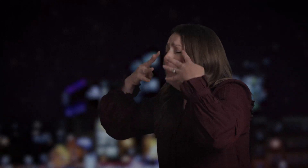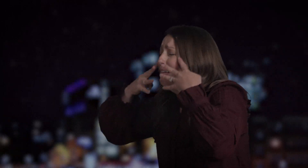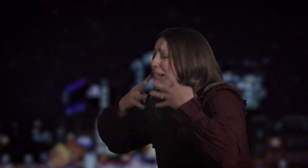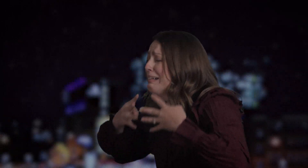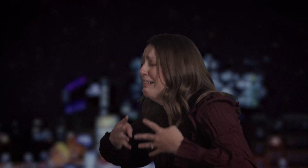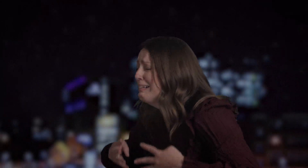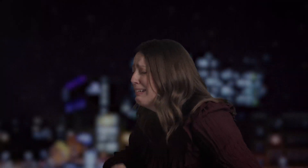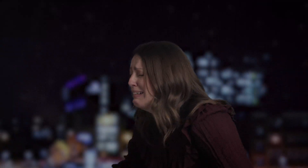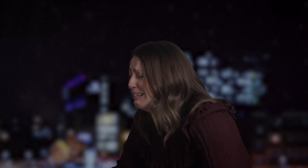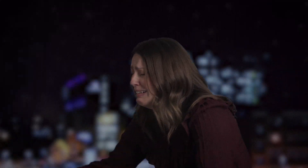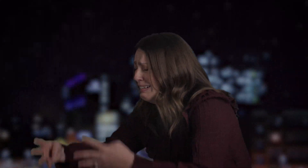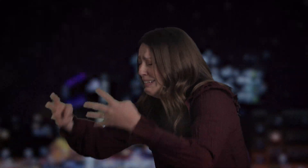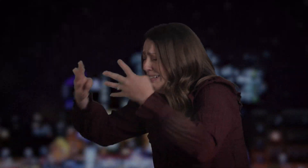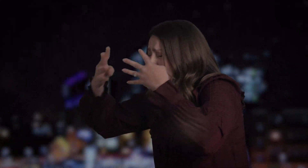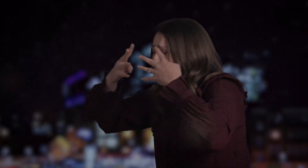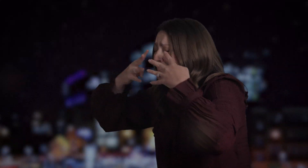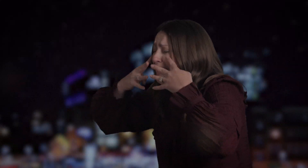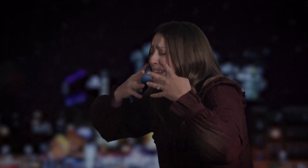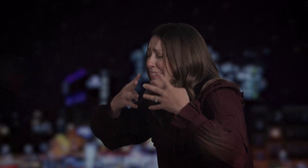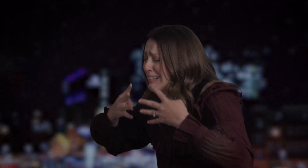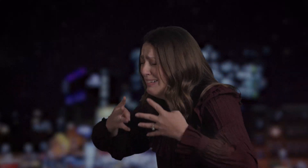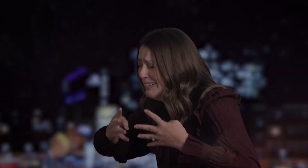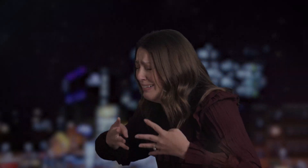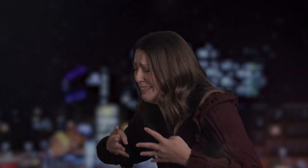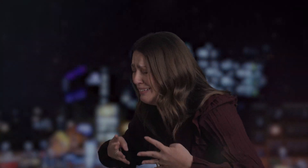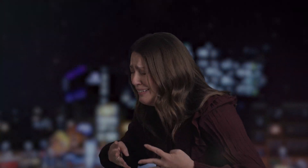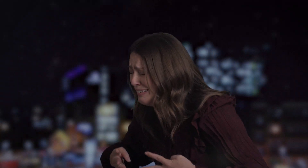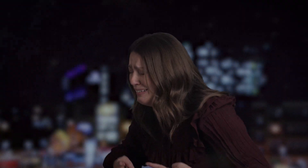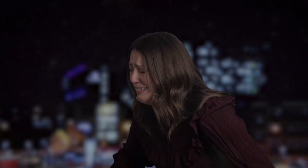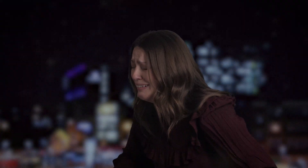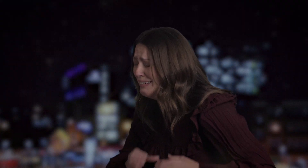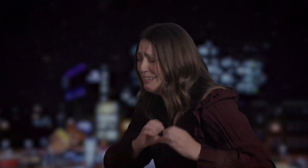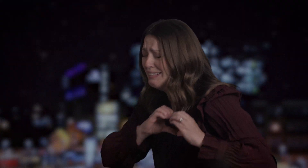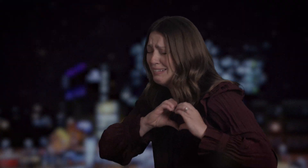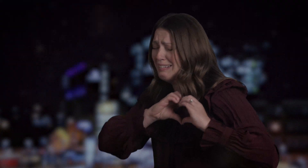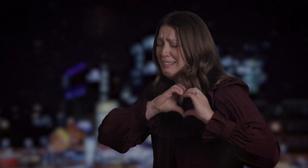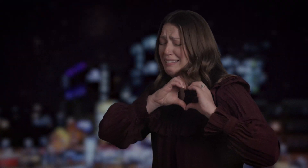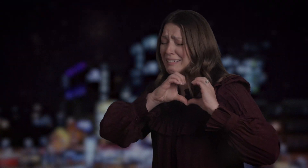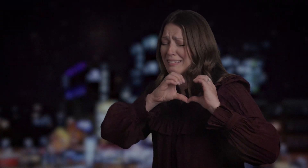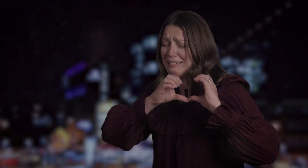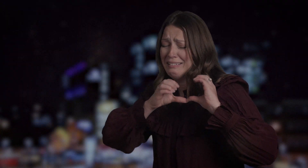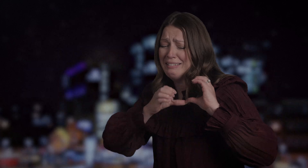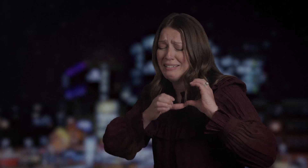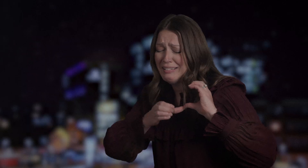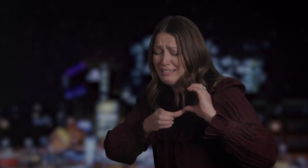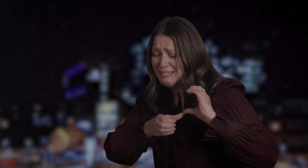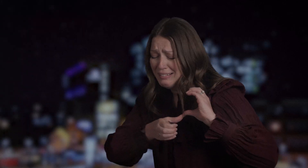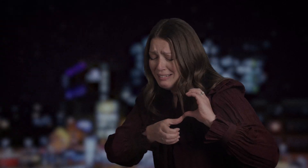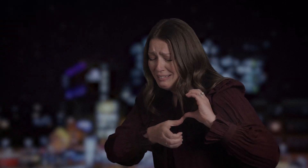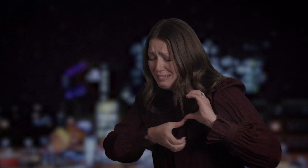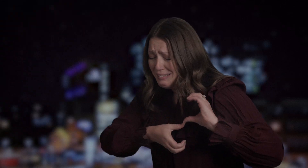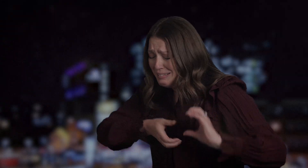Tears streaming down your face, and I